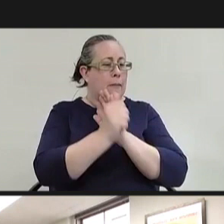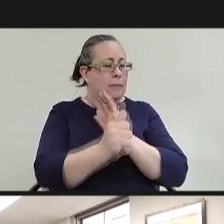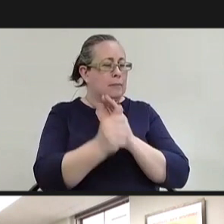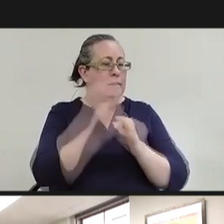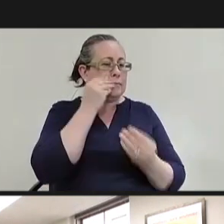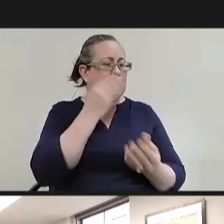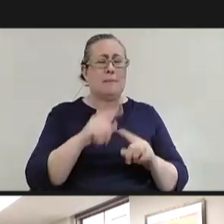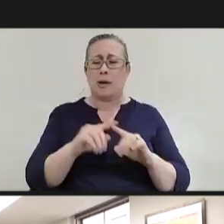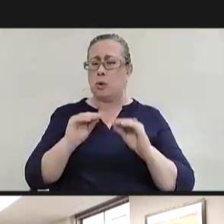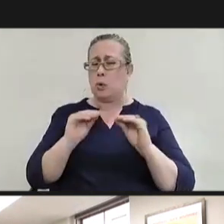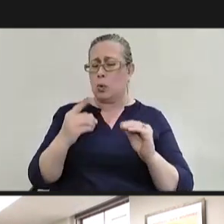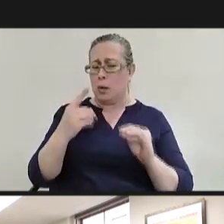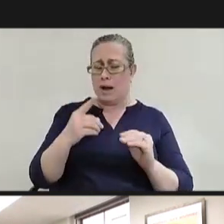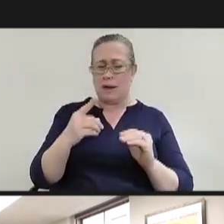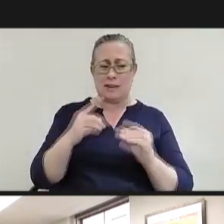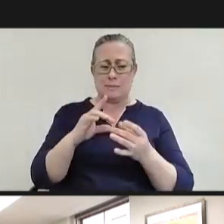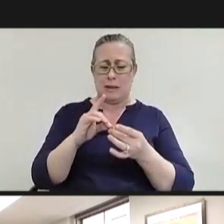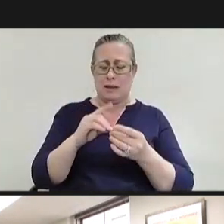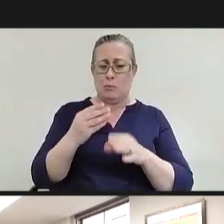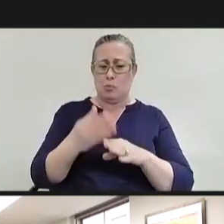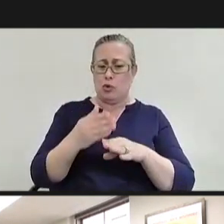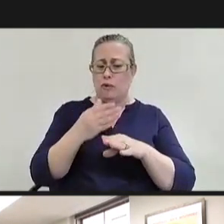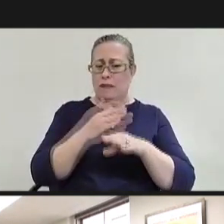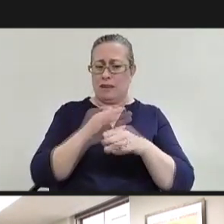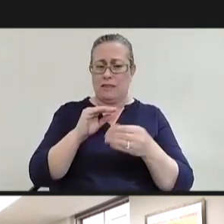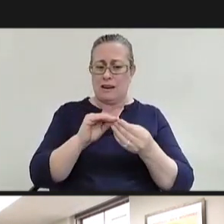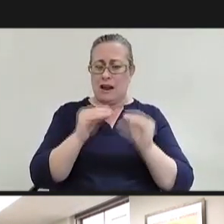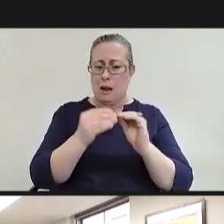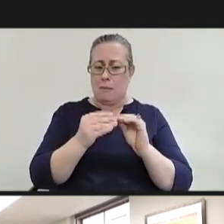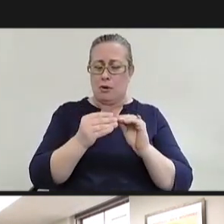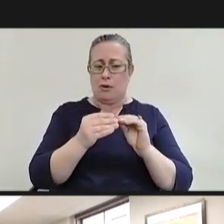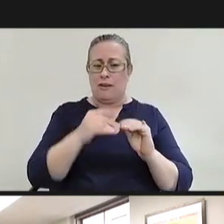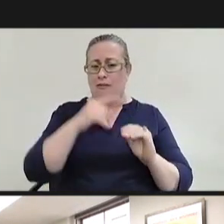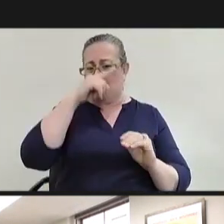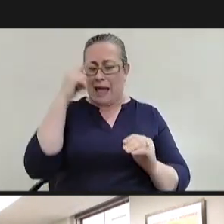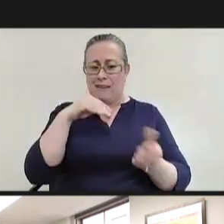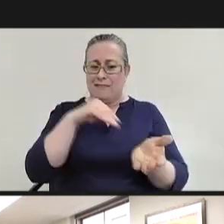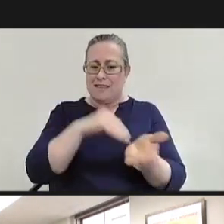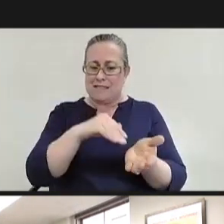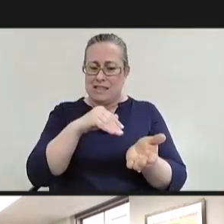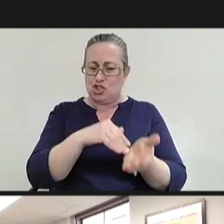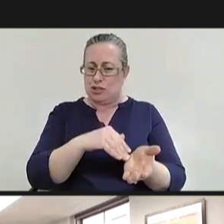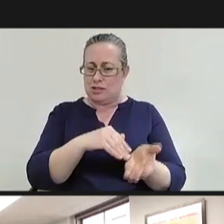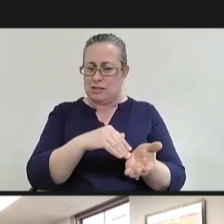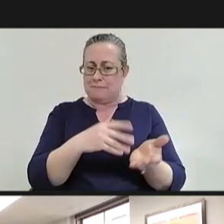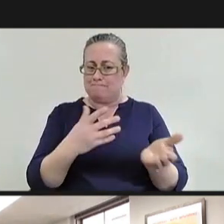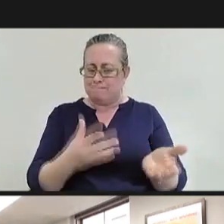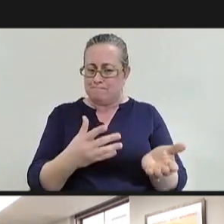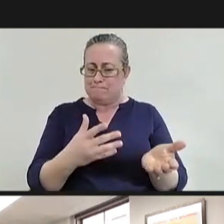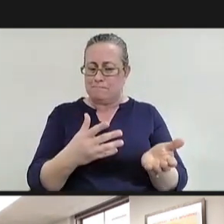has mentioned improving the number of black physicians, and particularly the black OBGYN,